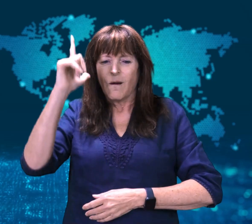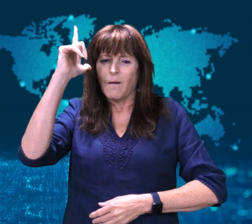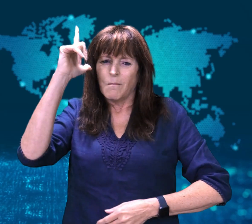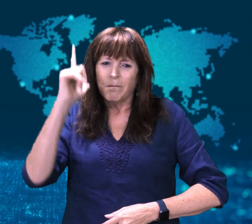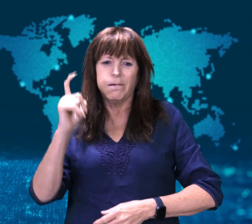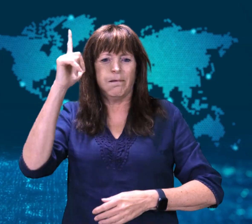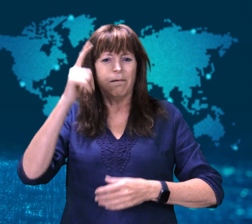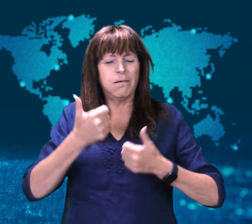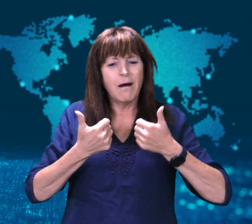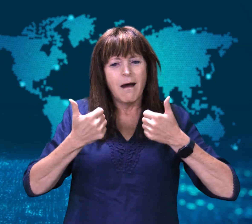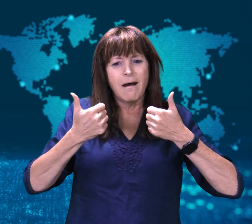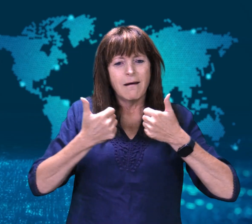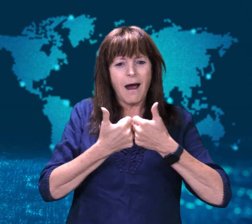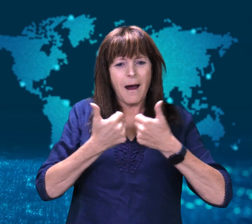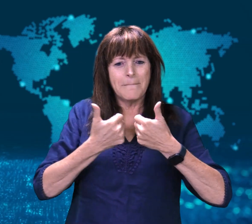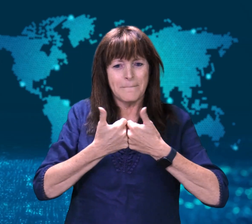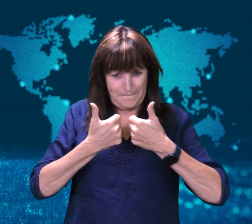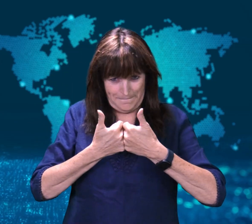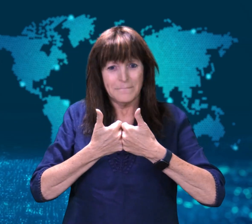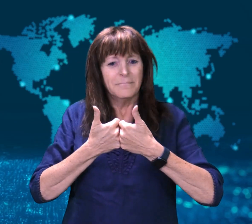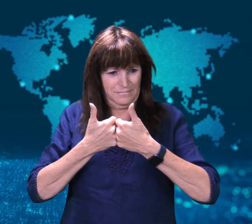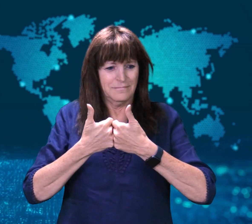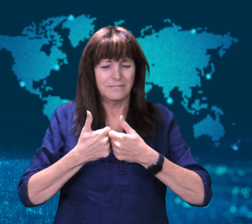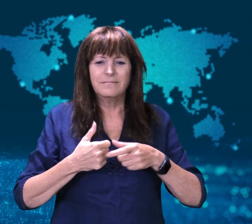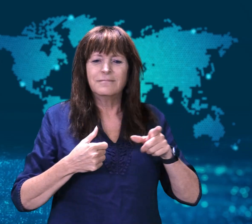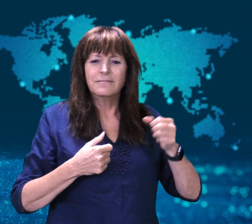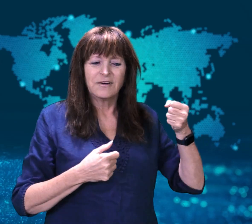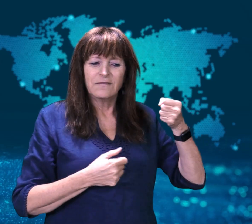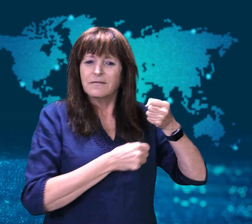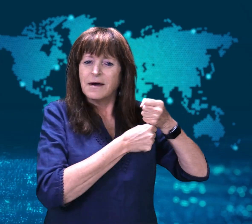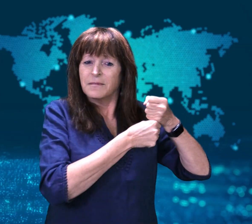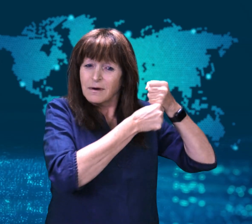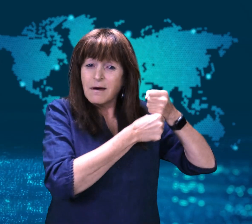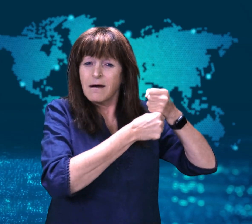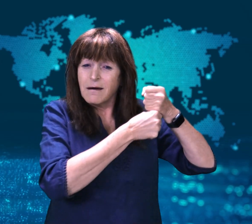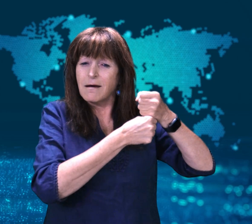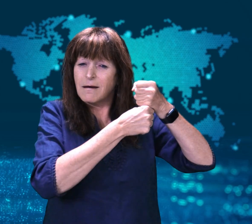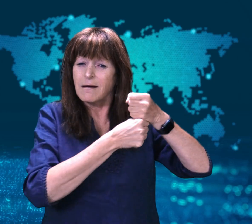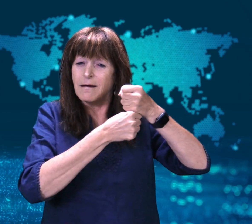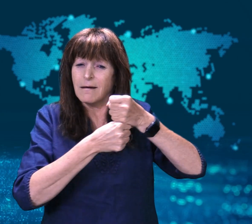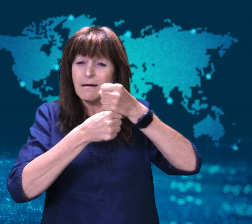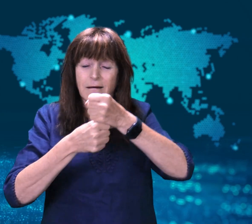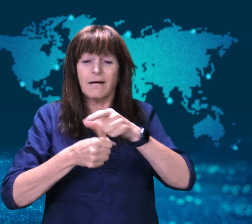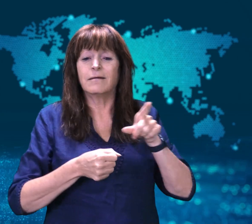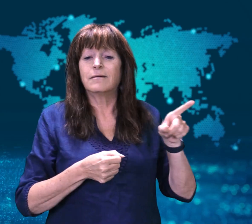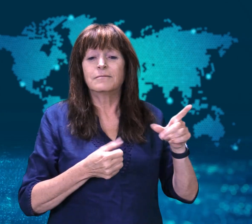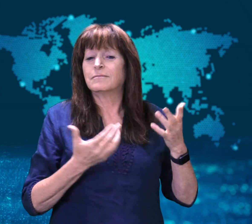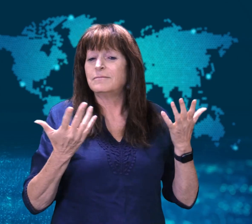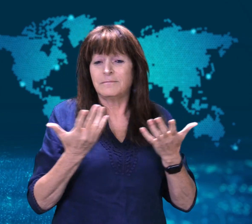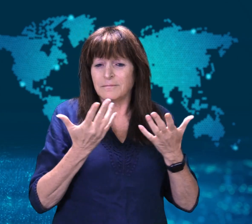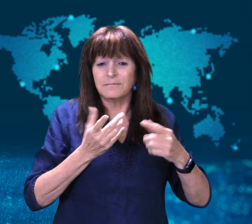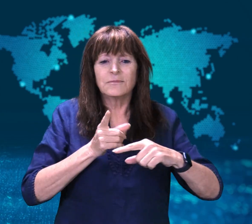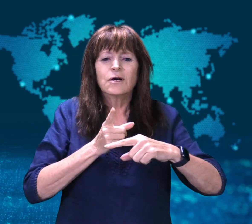ending the flame's journey from Greece to Japan.